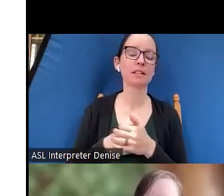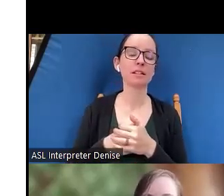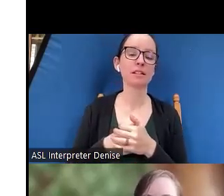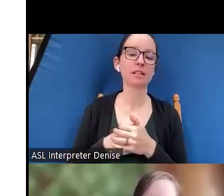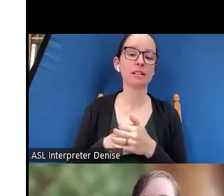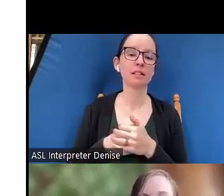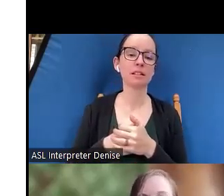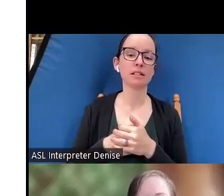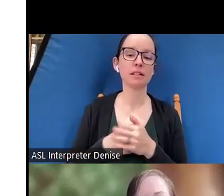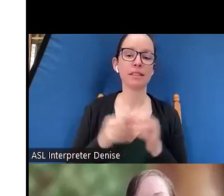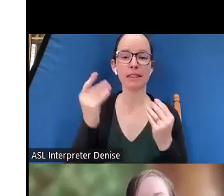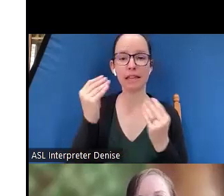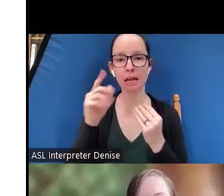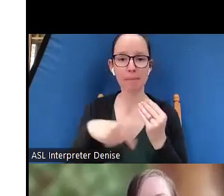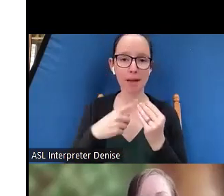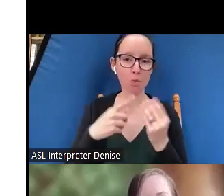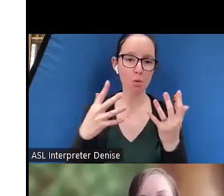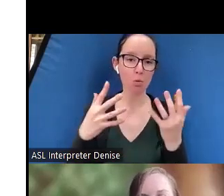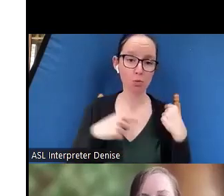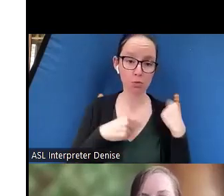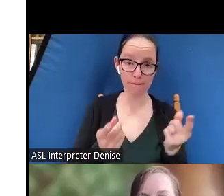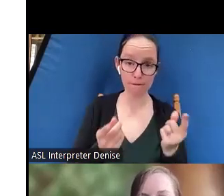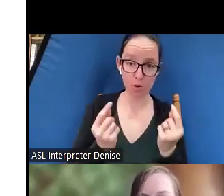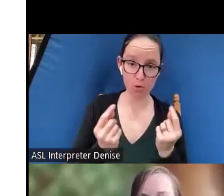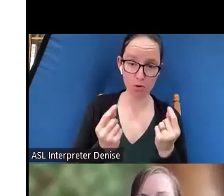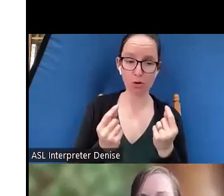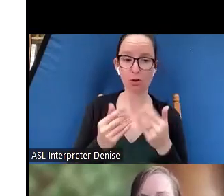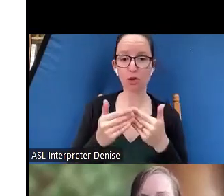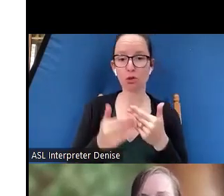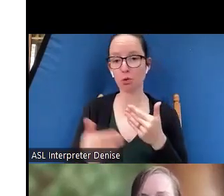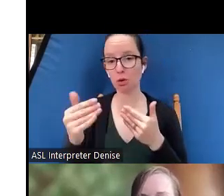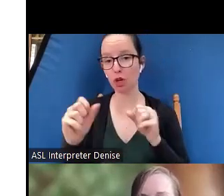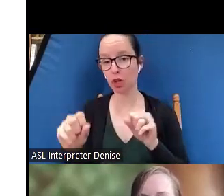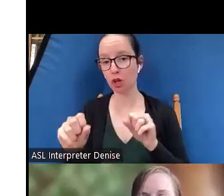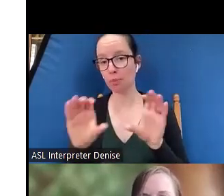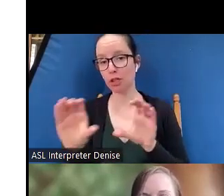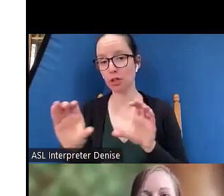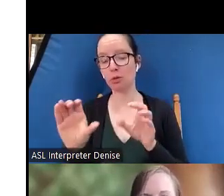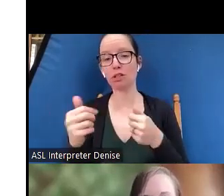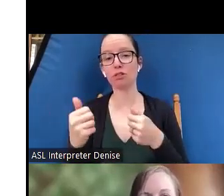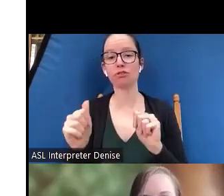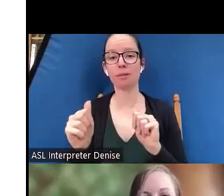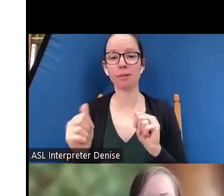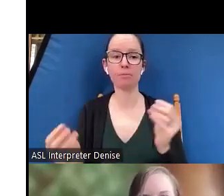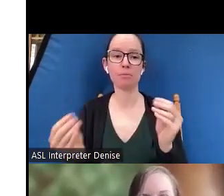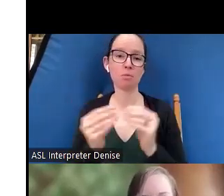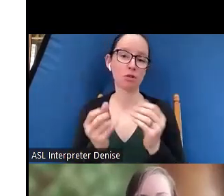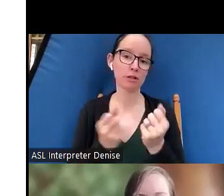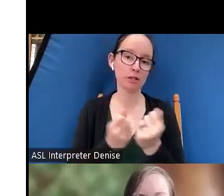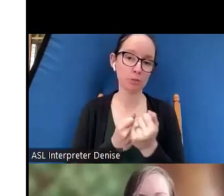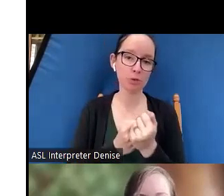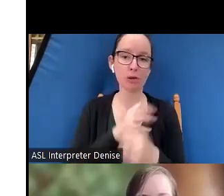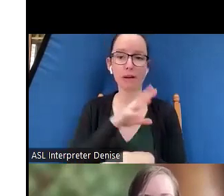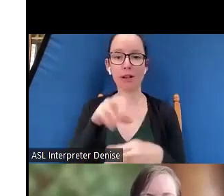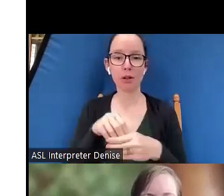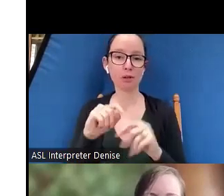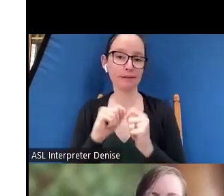far or what they could be doing to have more supportive and inclusive team.